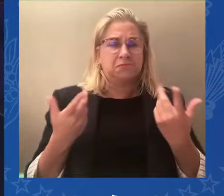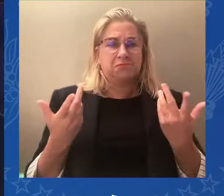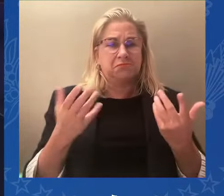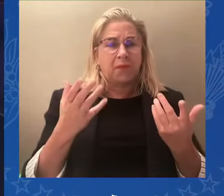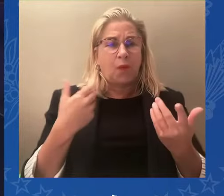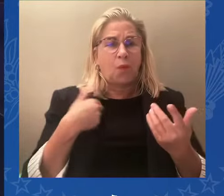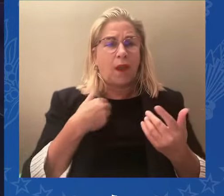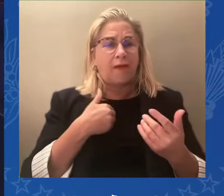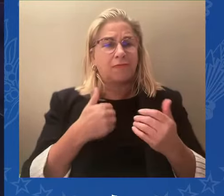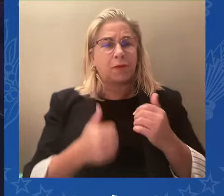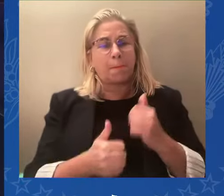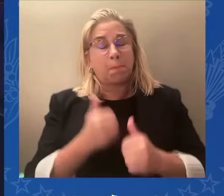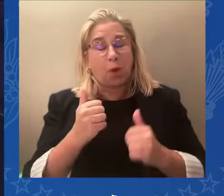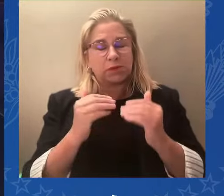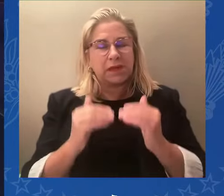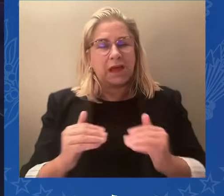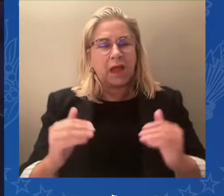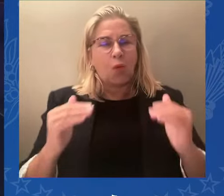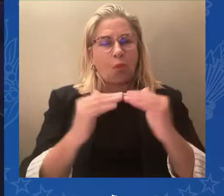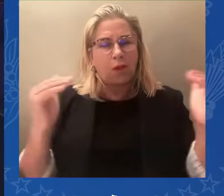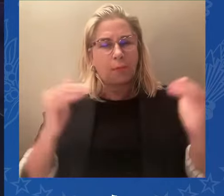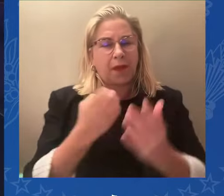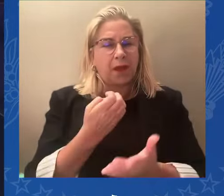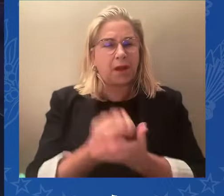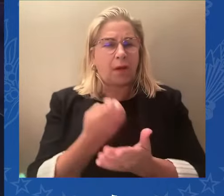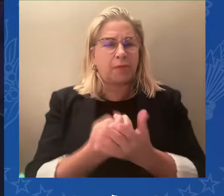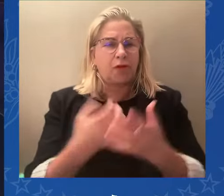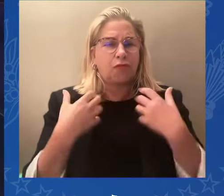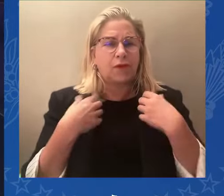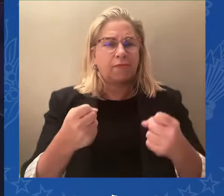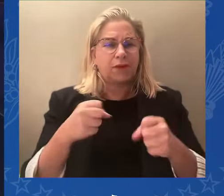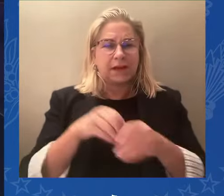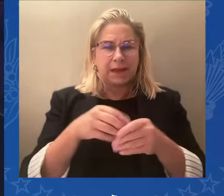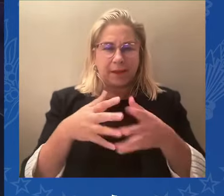record growth in Black small businesses. We put more money in the pockets,